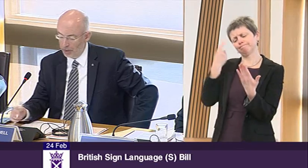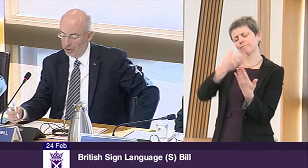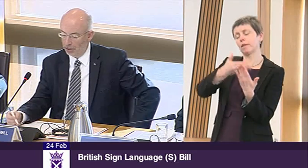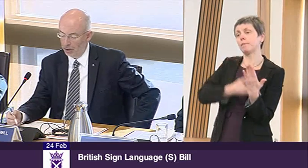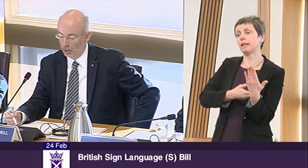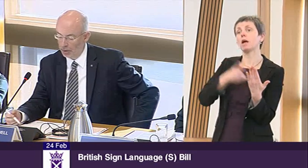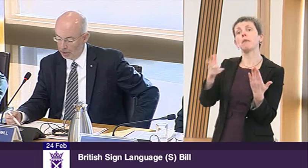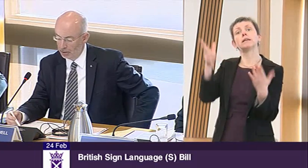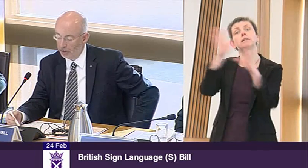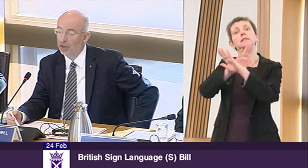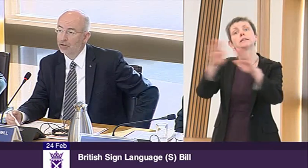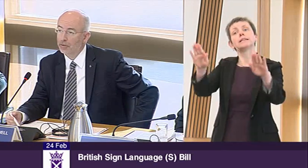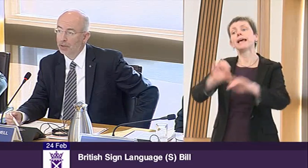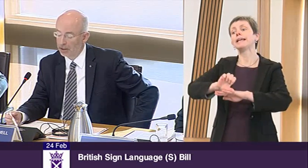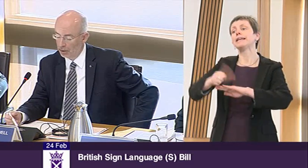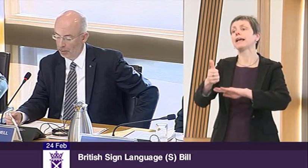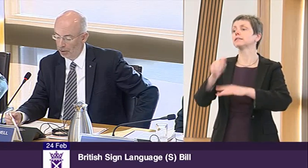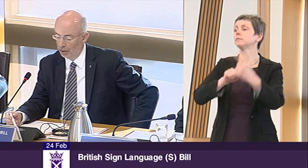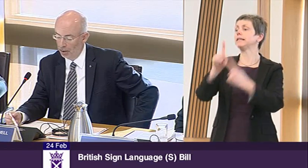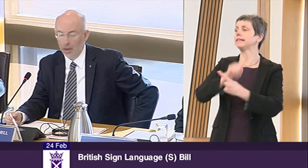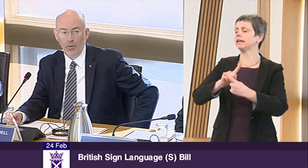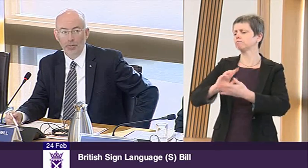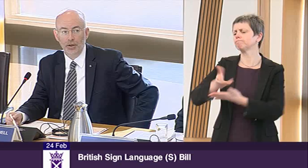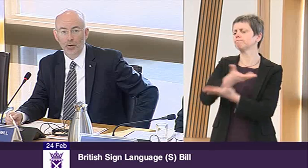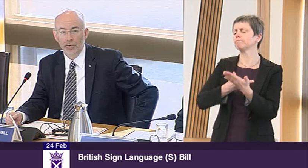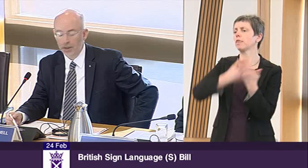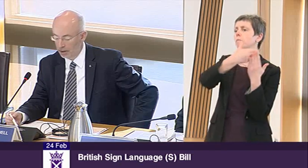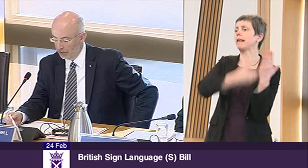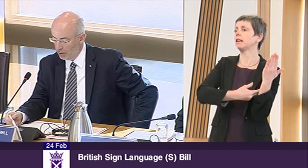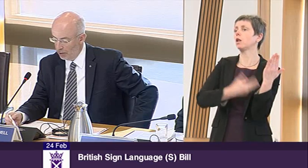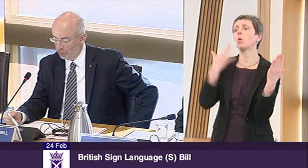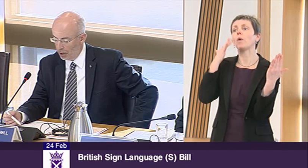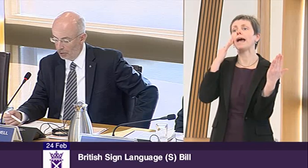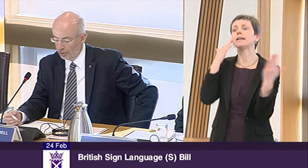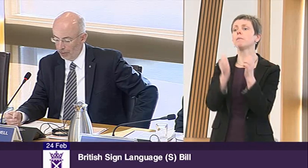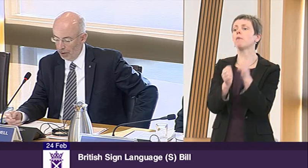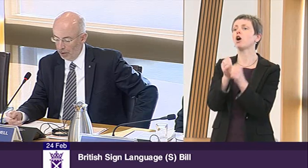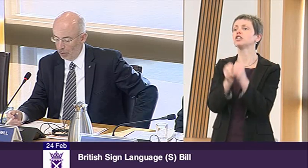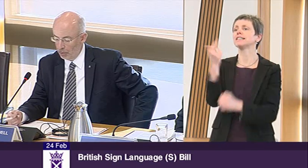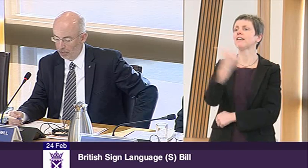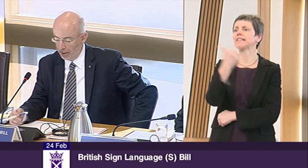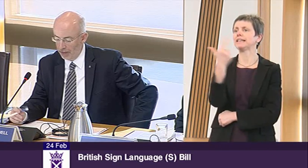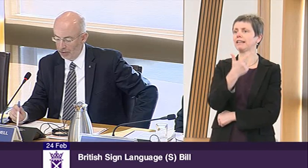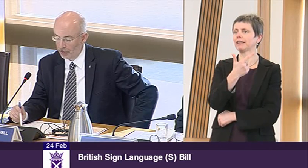we will consider the bill next on 17 March, when we will take evidence from the Scottish